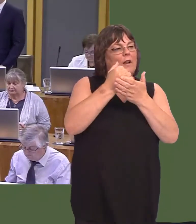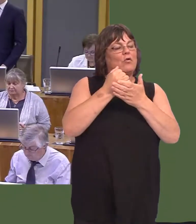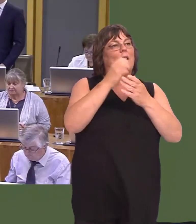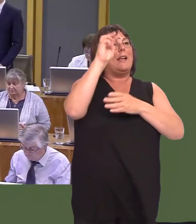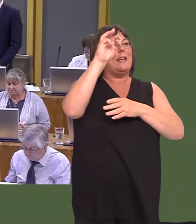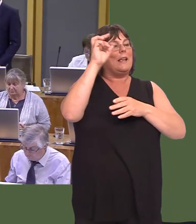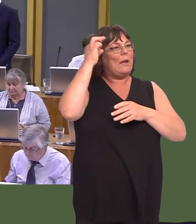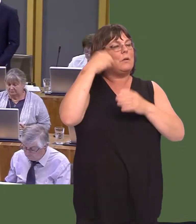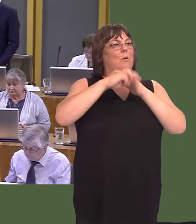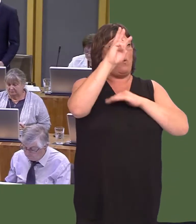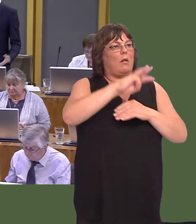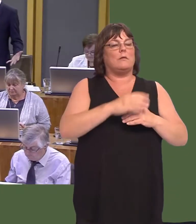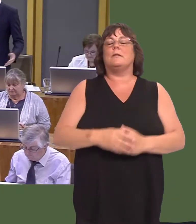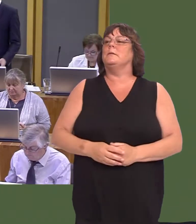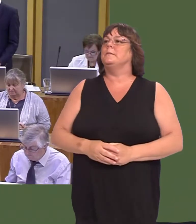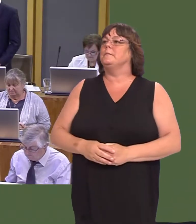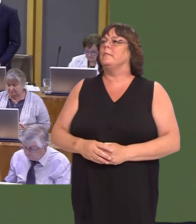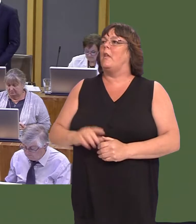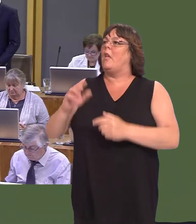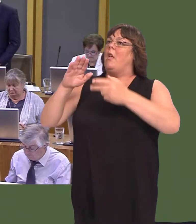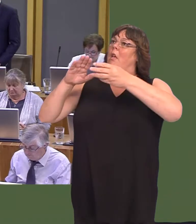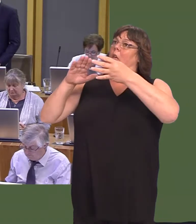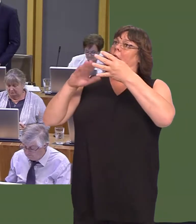The market disruption thatís accompanying whatís widely called the fourth industrial